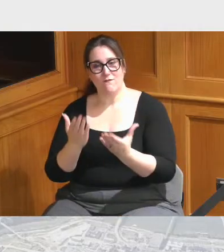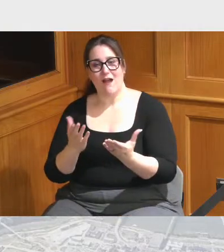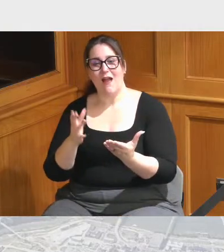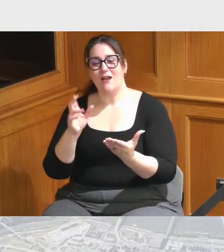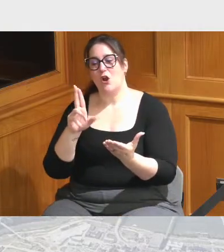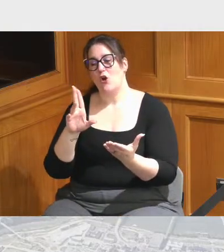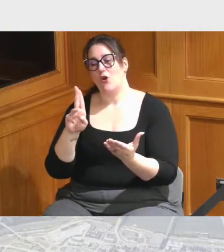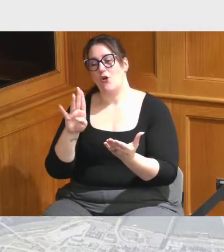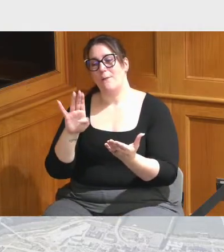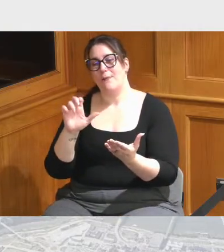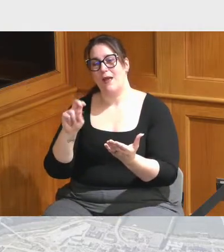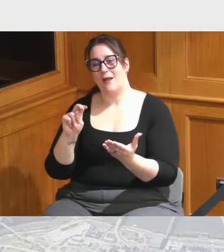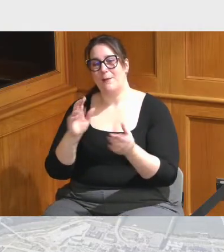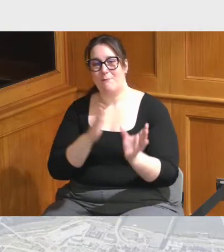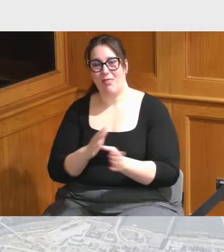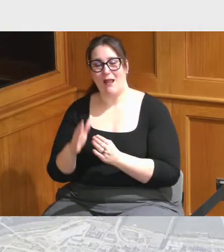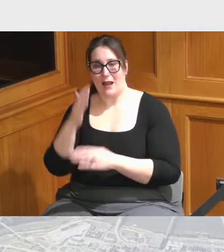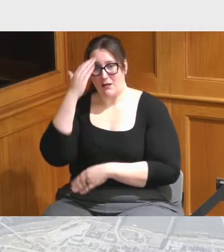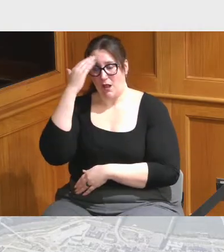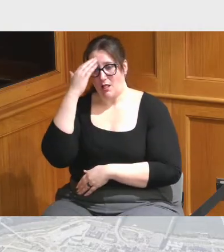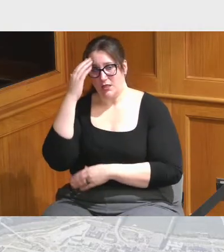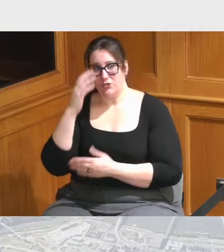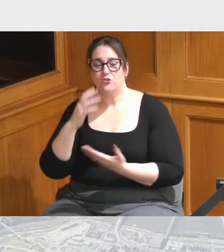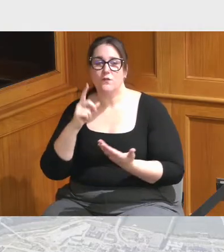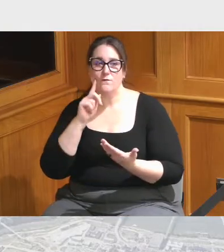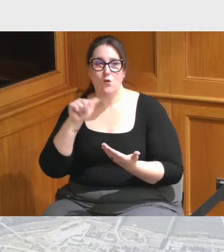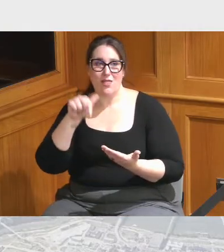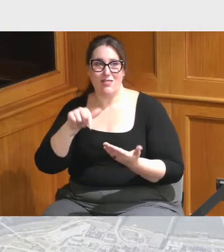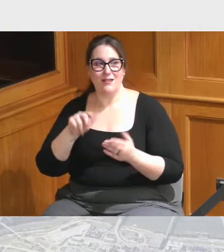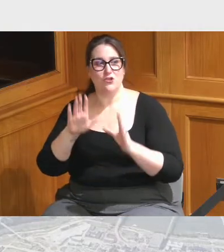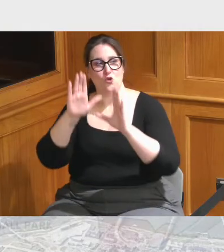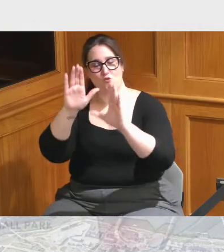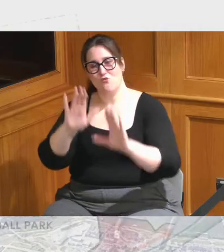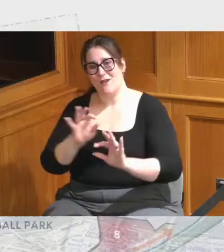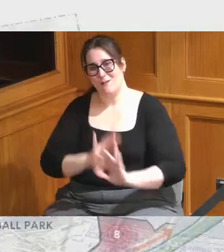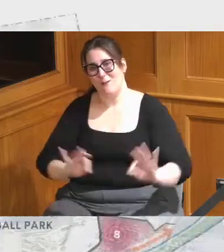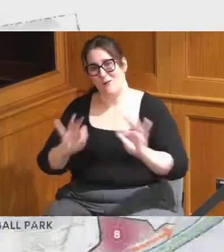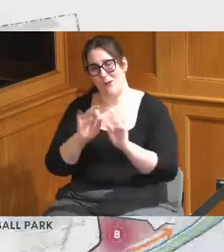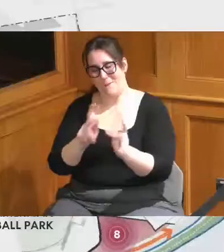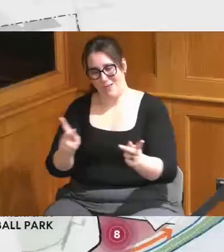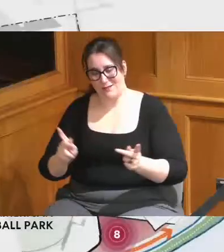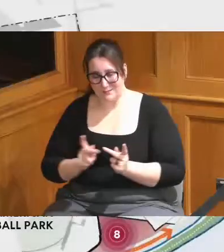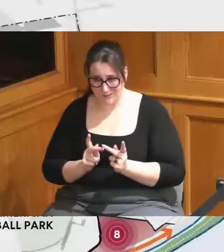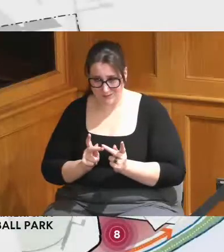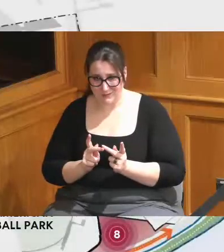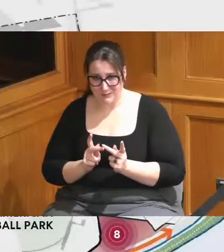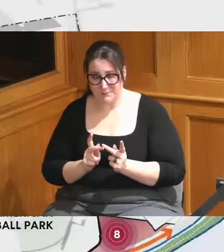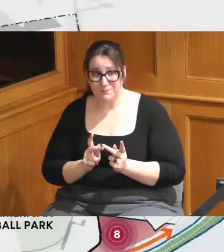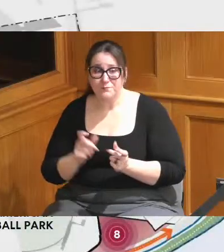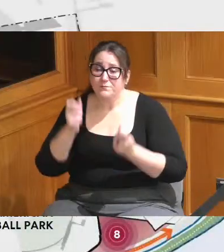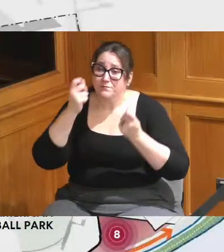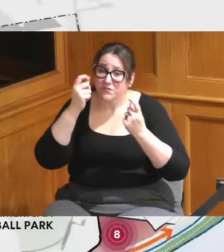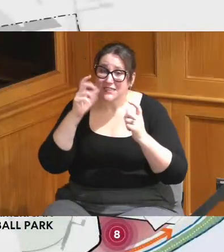urban planning knowledge to contribute to this great and important place. this diagram here